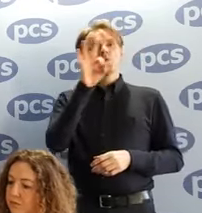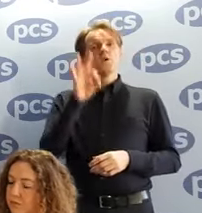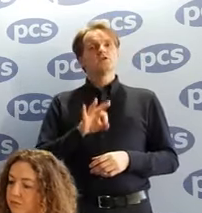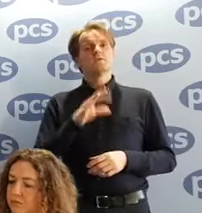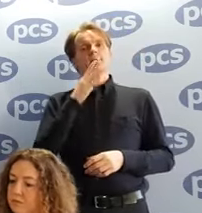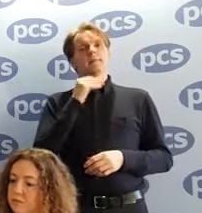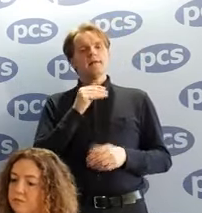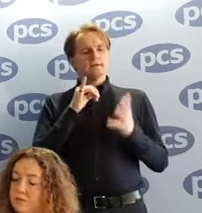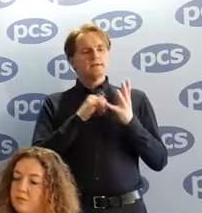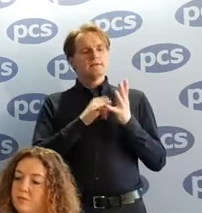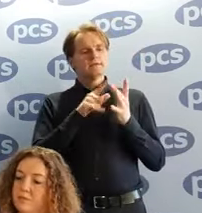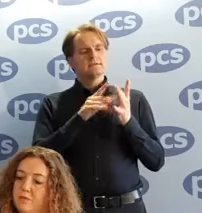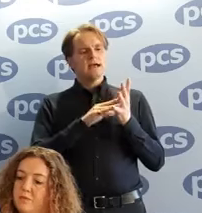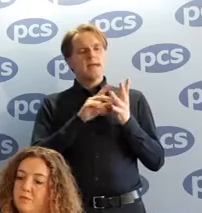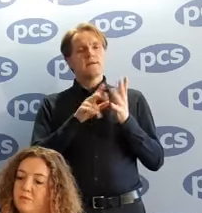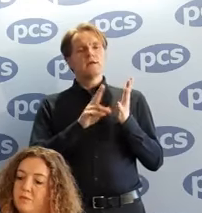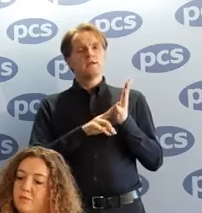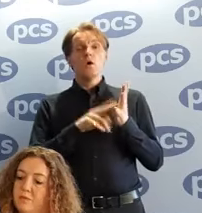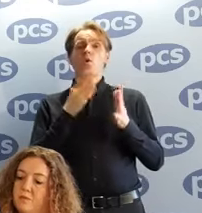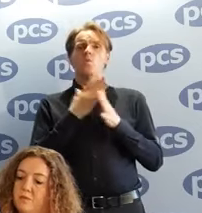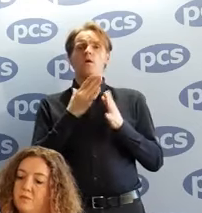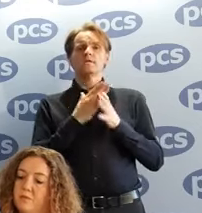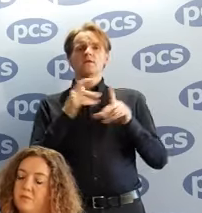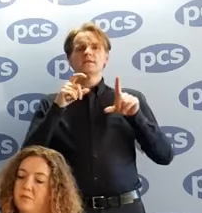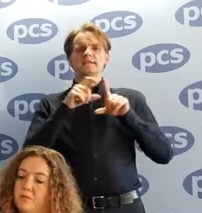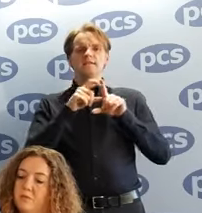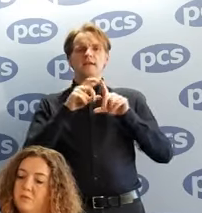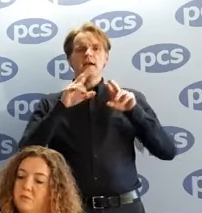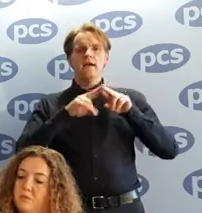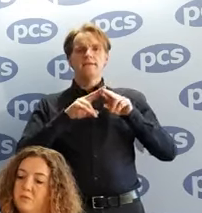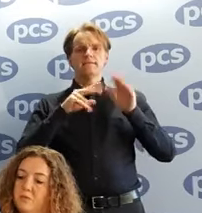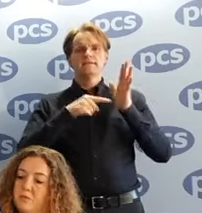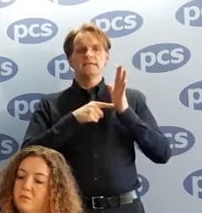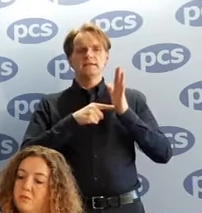works for DFT - Department for Transport - he asks what is the Cabinet Office or